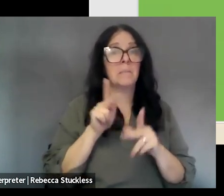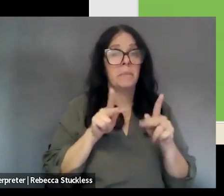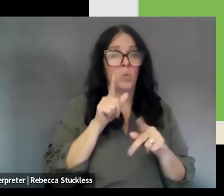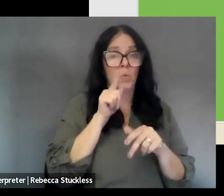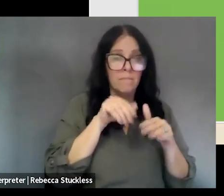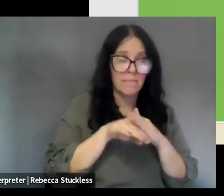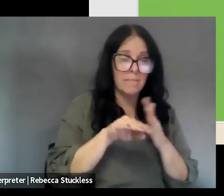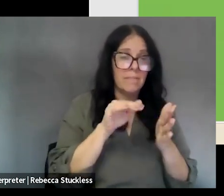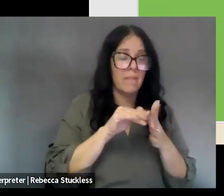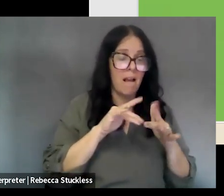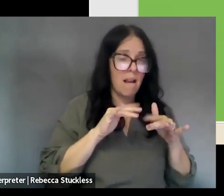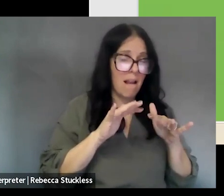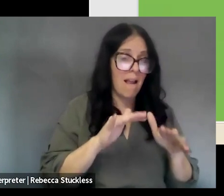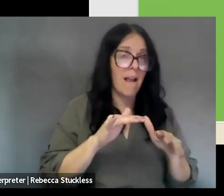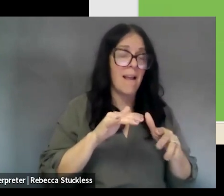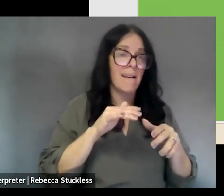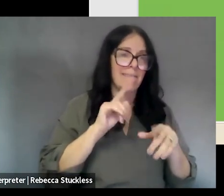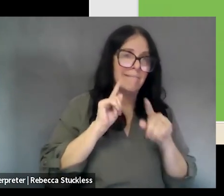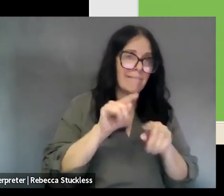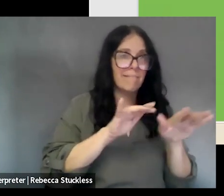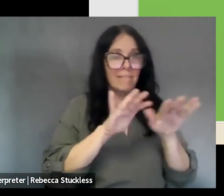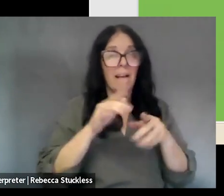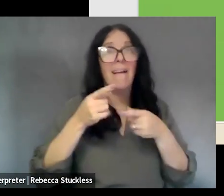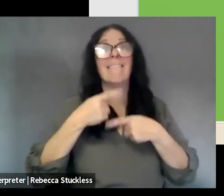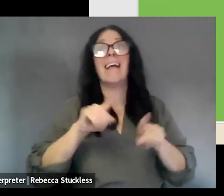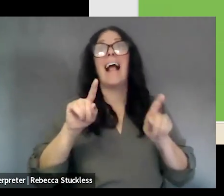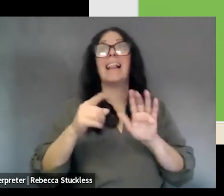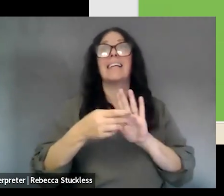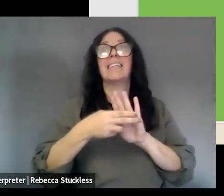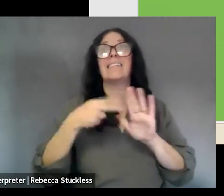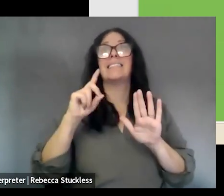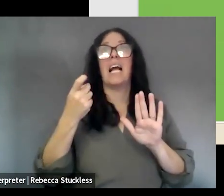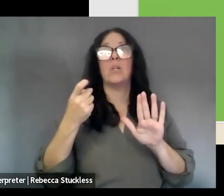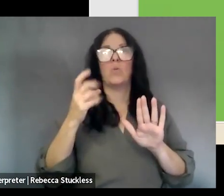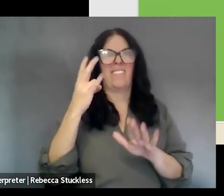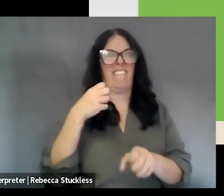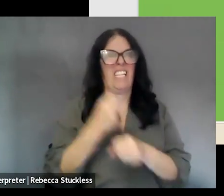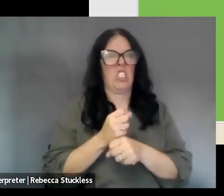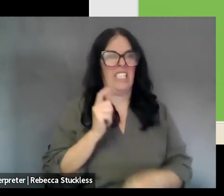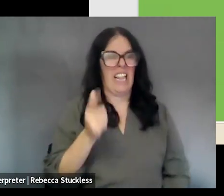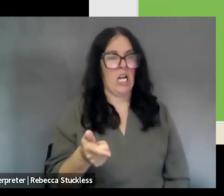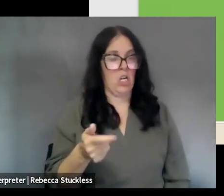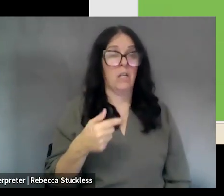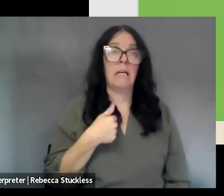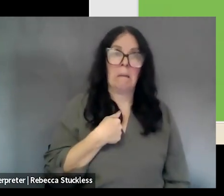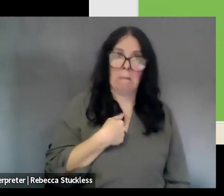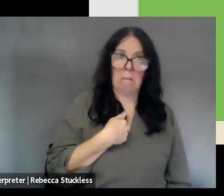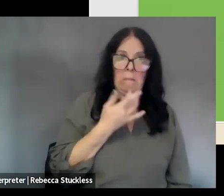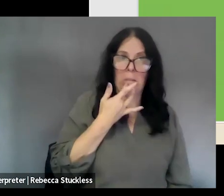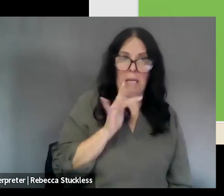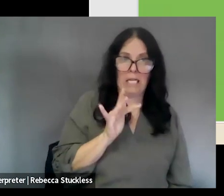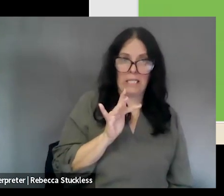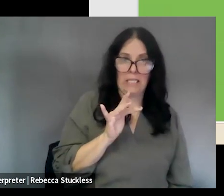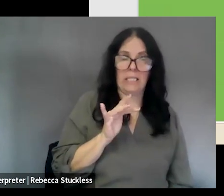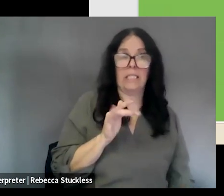years for someone to get diagnosed with POTS. I was very lucky that it took me about two years.